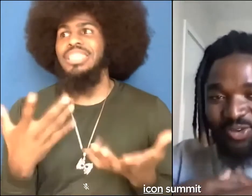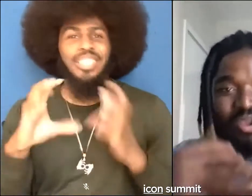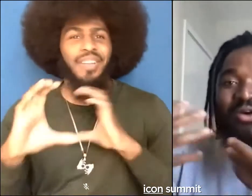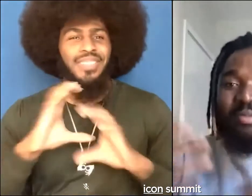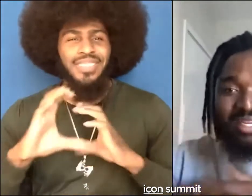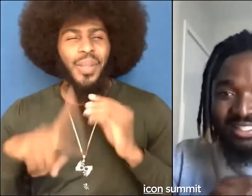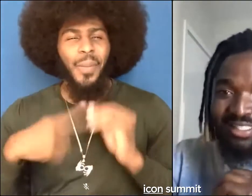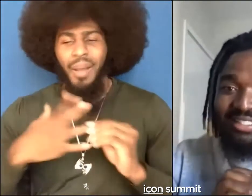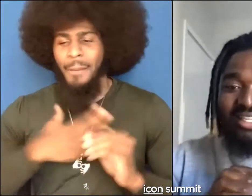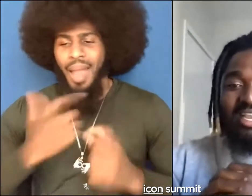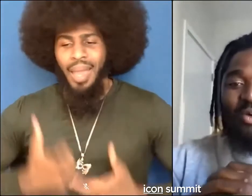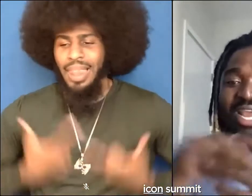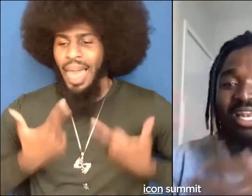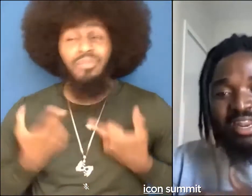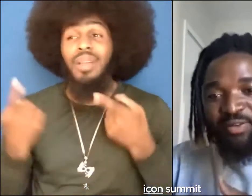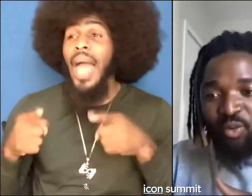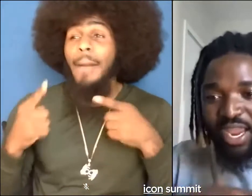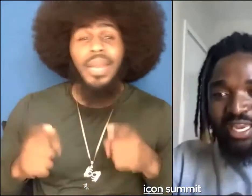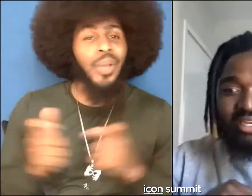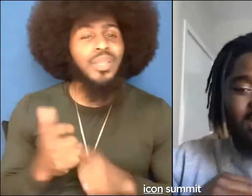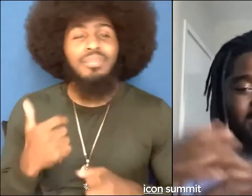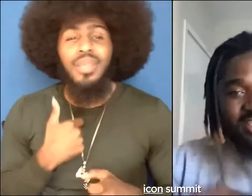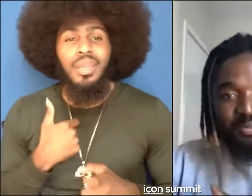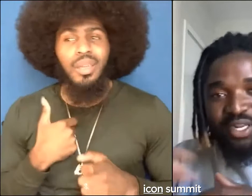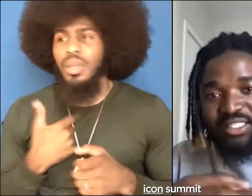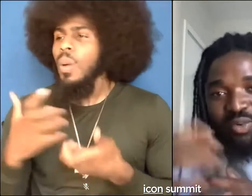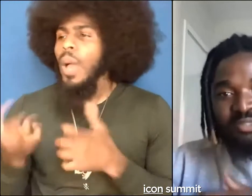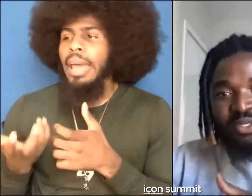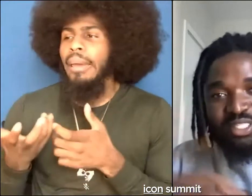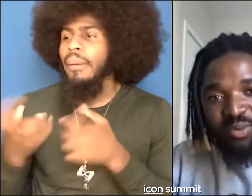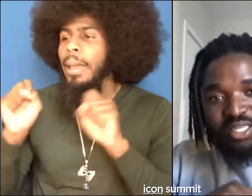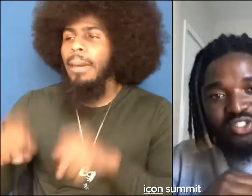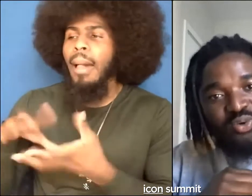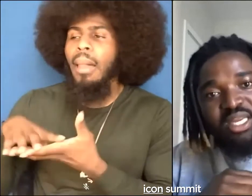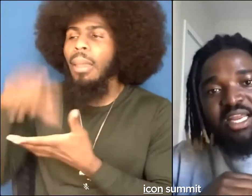what's going on in my existence, what I can learn from Wayne and his experience and what he's building and what he's doing.